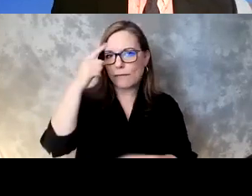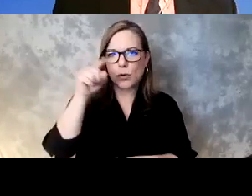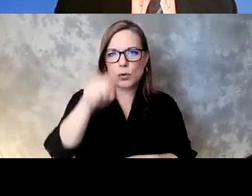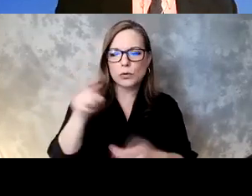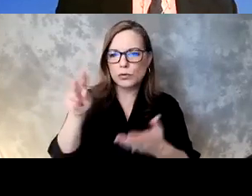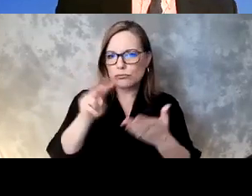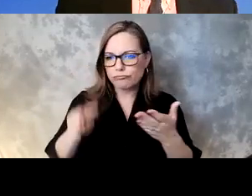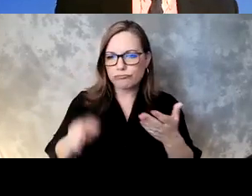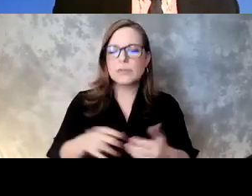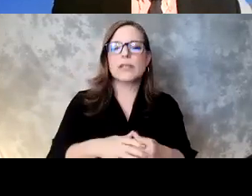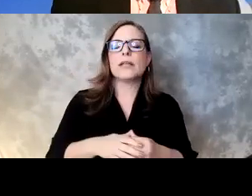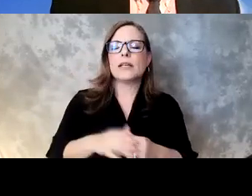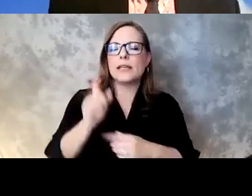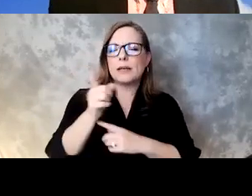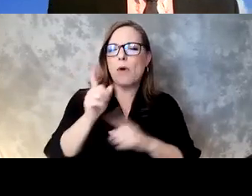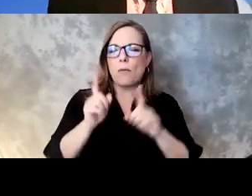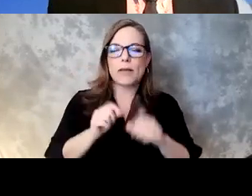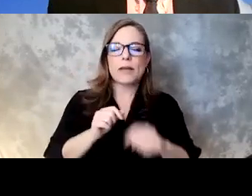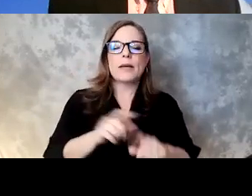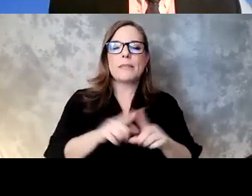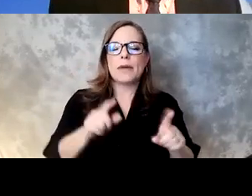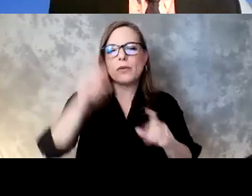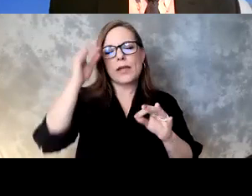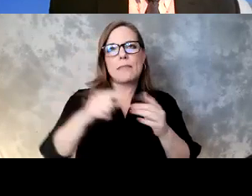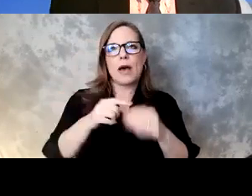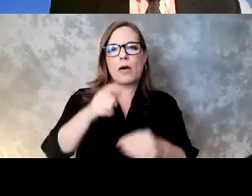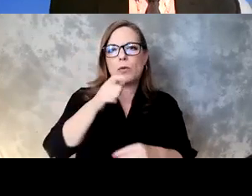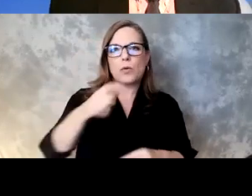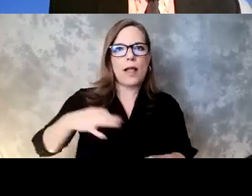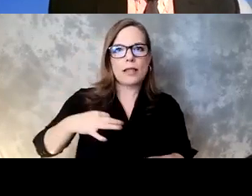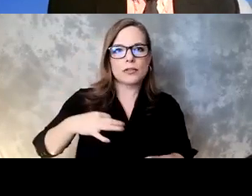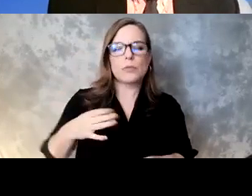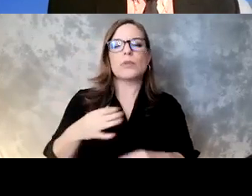But in terms of to think about you know eligibility school districts and county offices of education